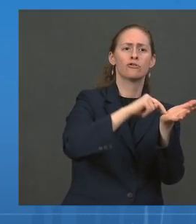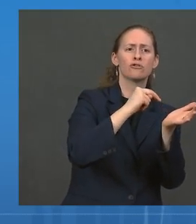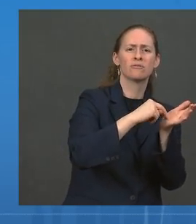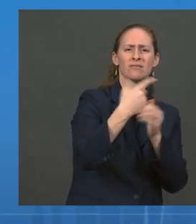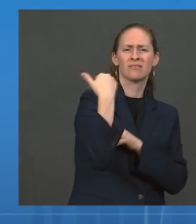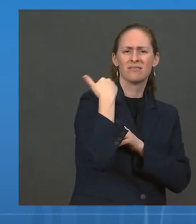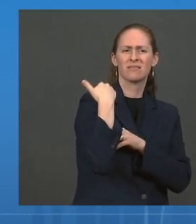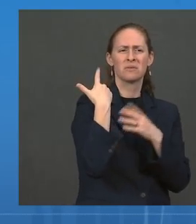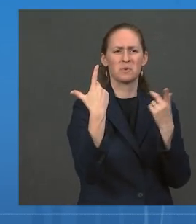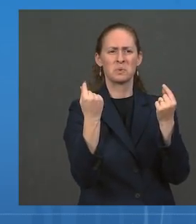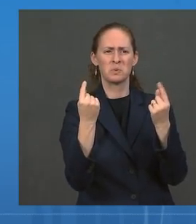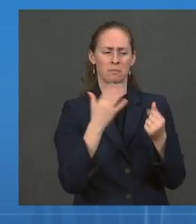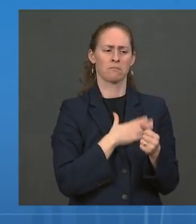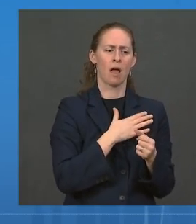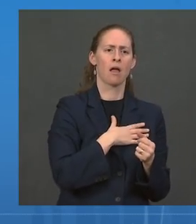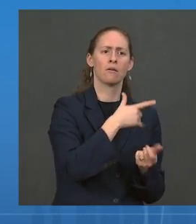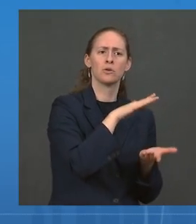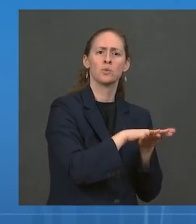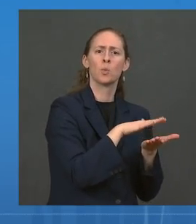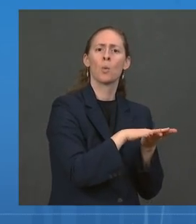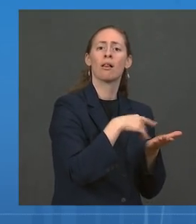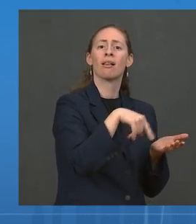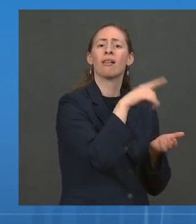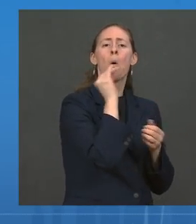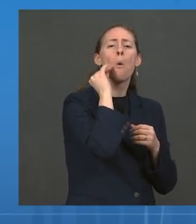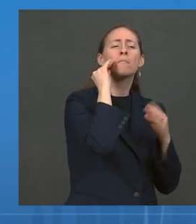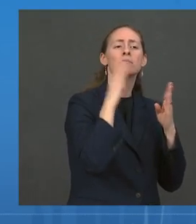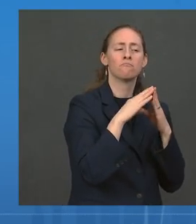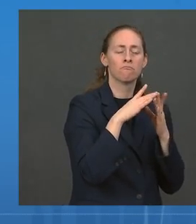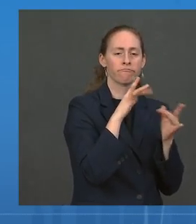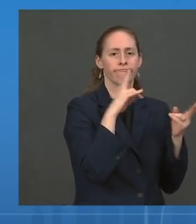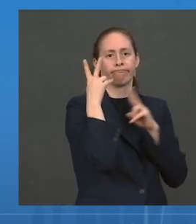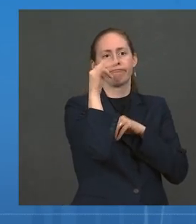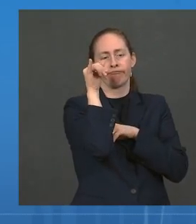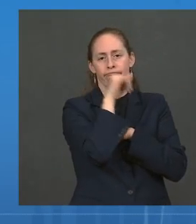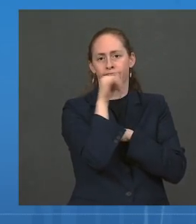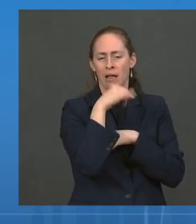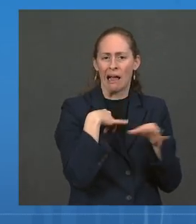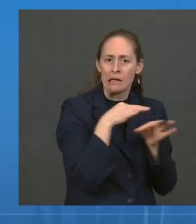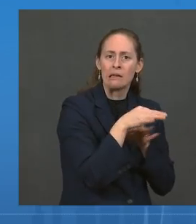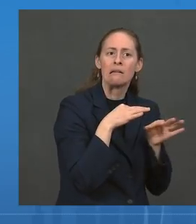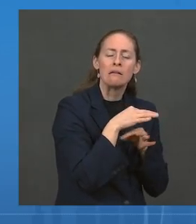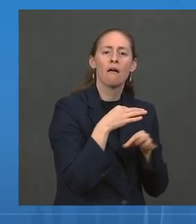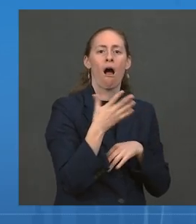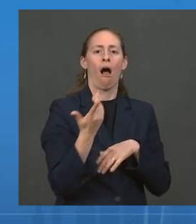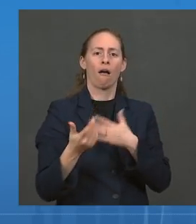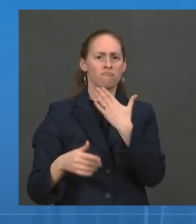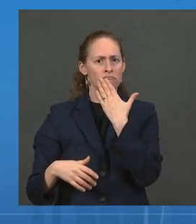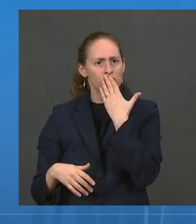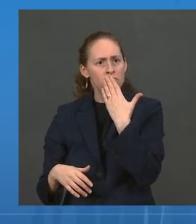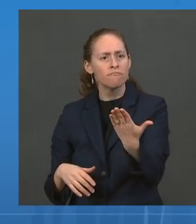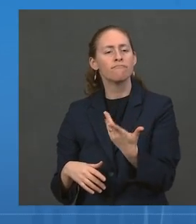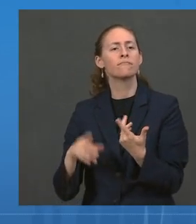about vaccines. I've heard from local elected officials who are making health misinformation a priority. Just a couple of weeks ago,